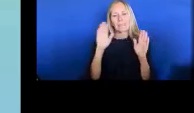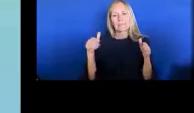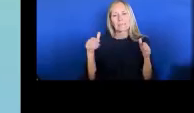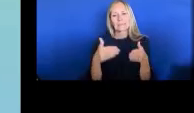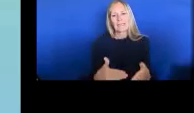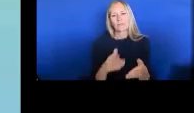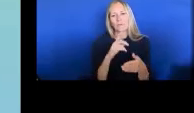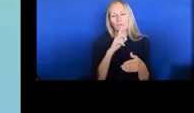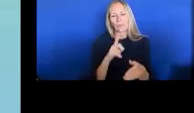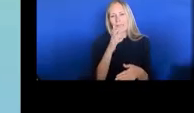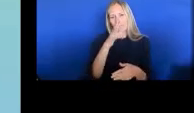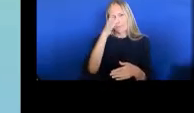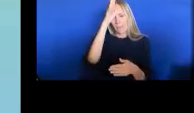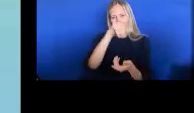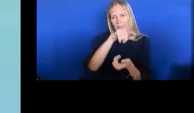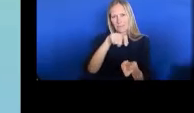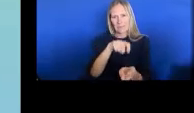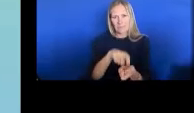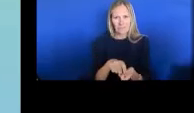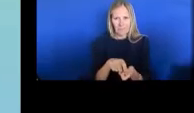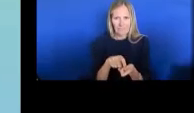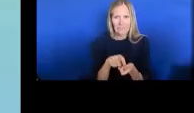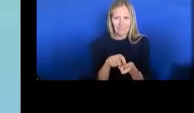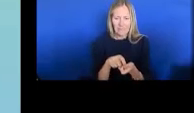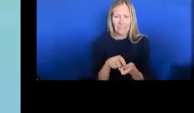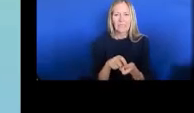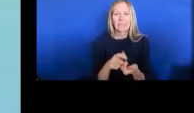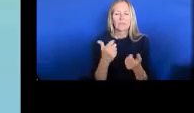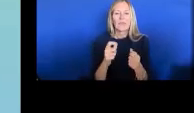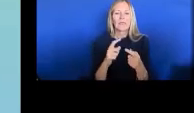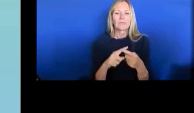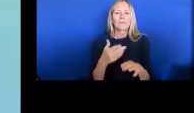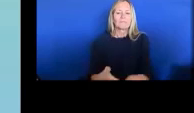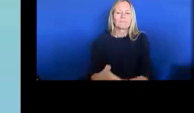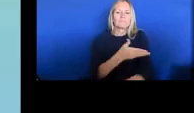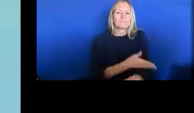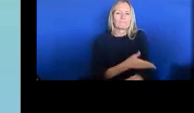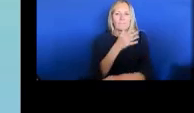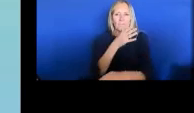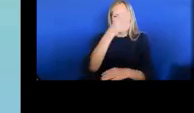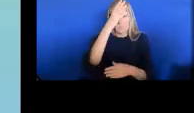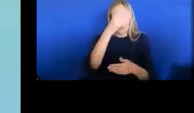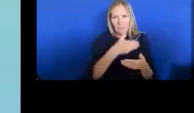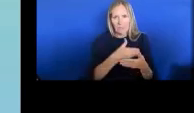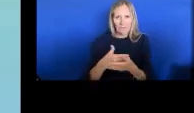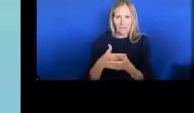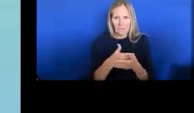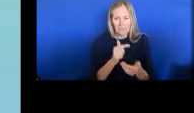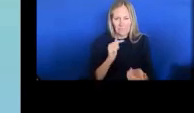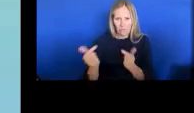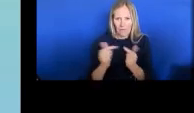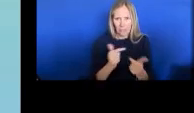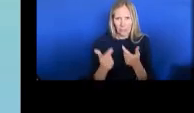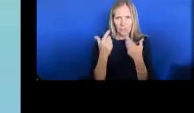parent-specific to enhance that parent-infant interaction and strengthen the relationship. So again, these are the